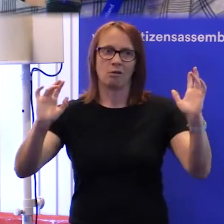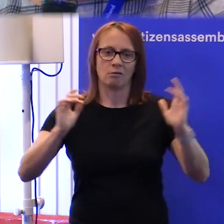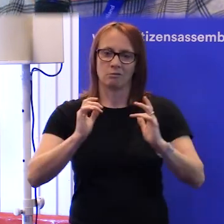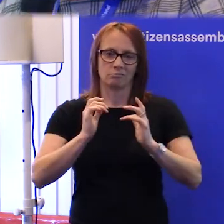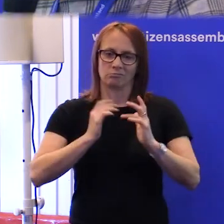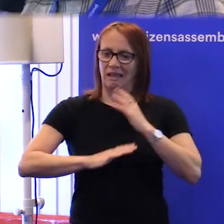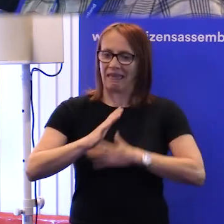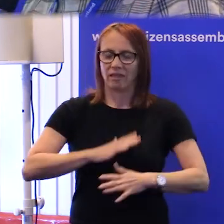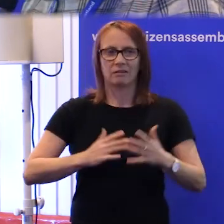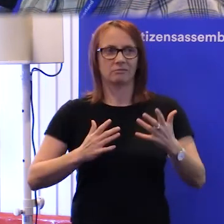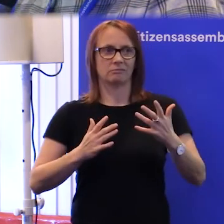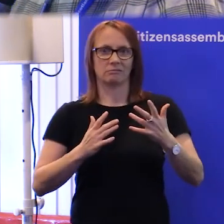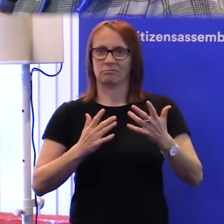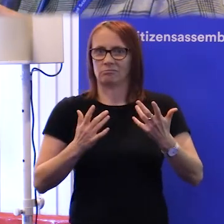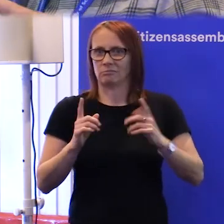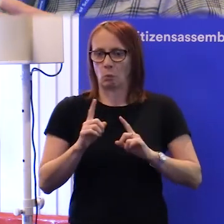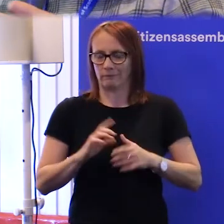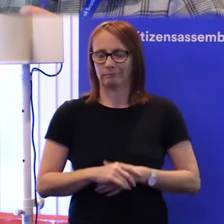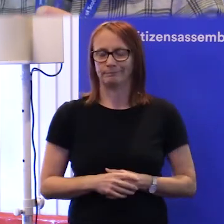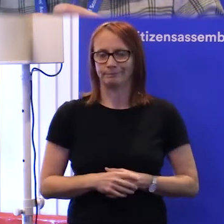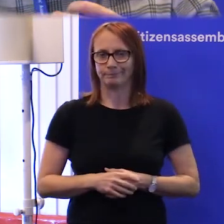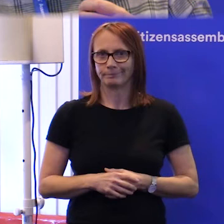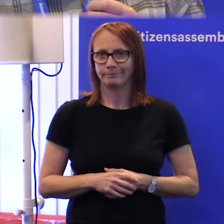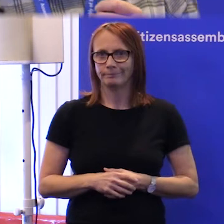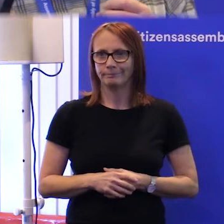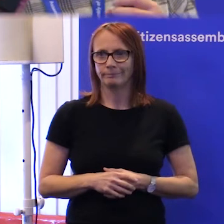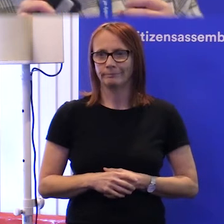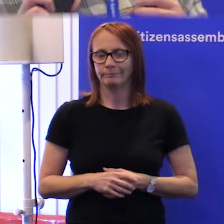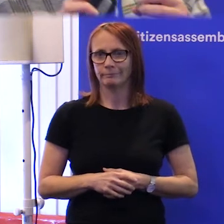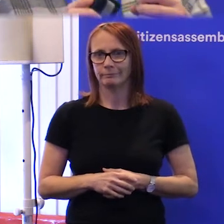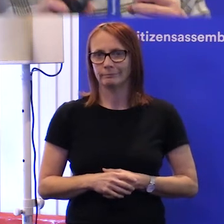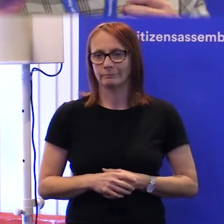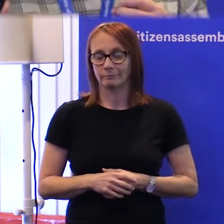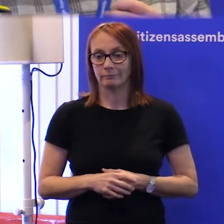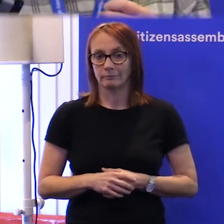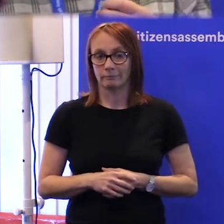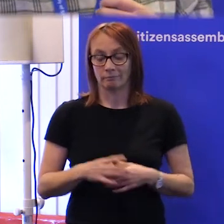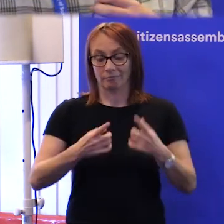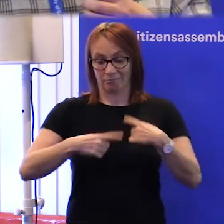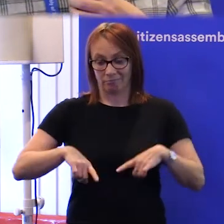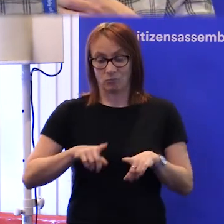and ethical issues and also as much as we can do our bit to bring in robust